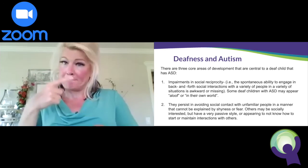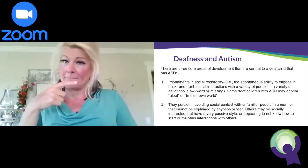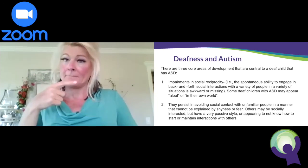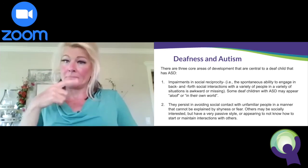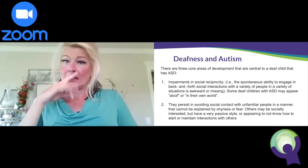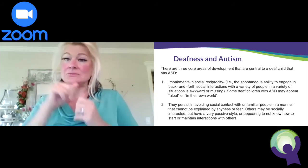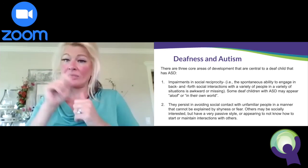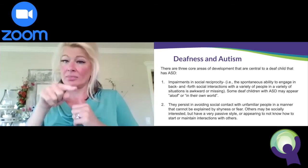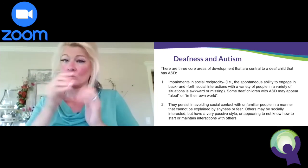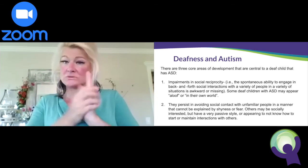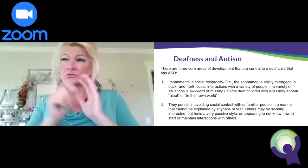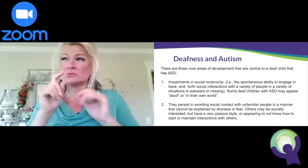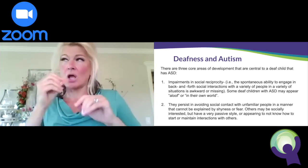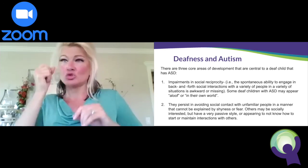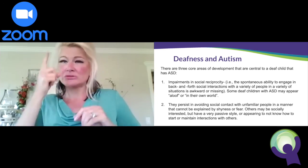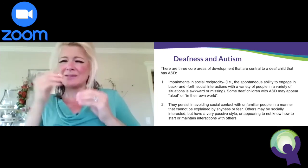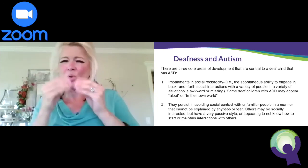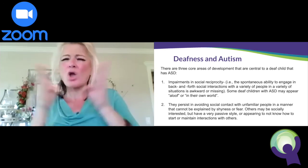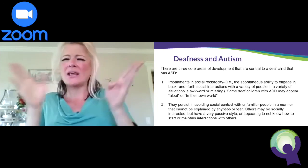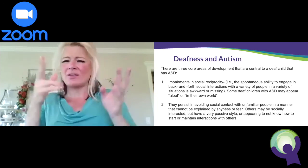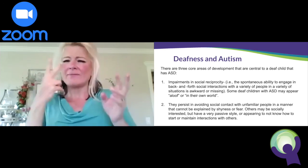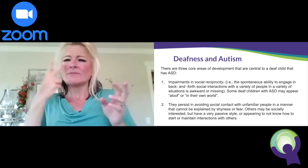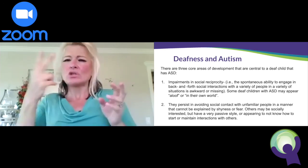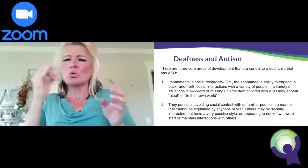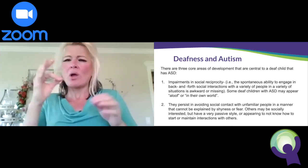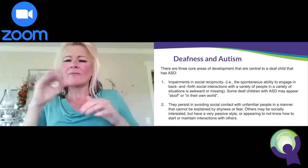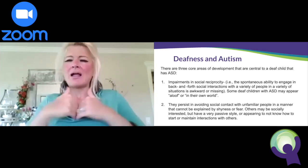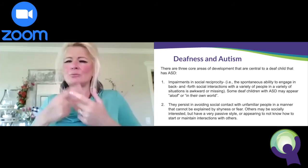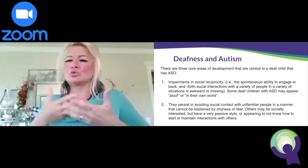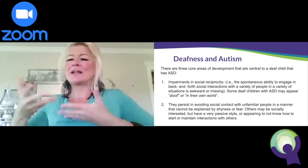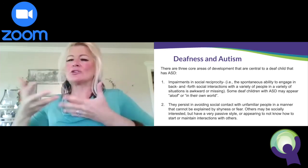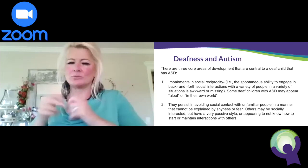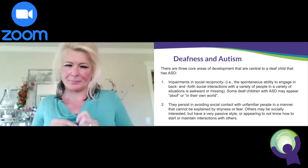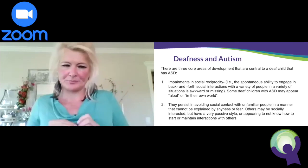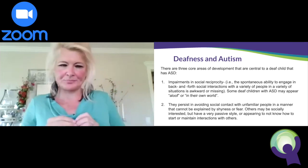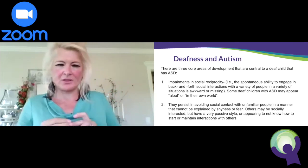is scripting maybe looking at a social story, helping the child understand